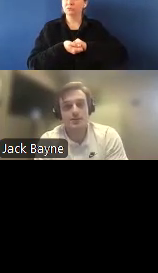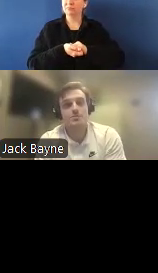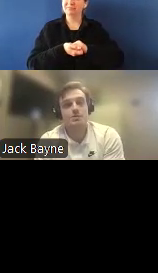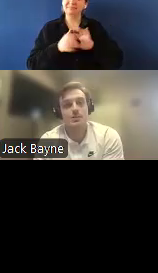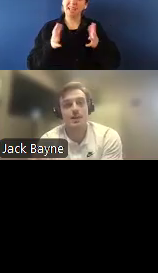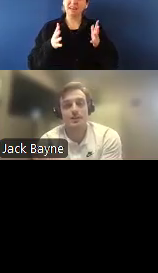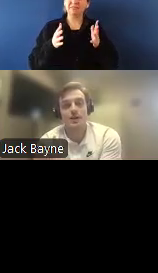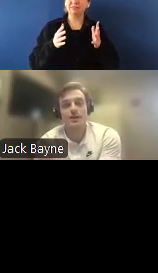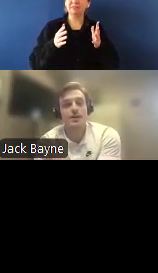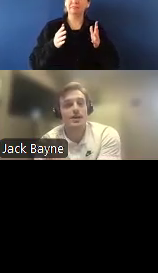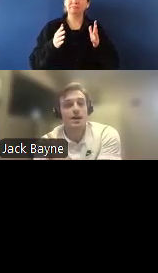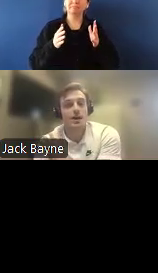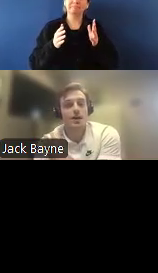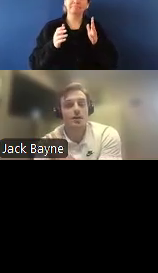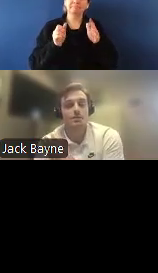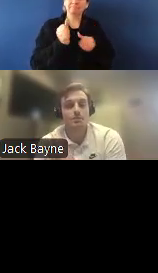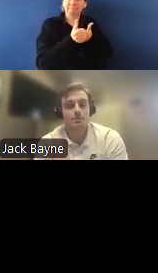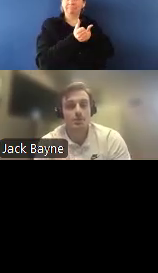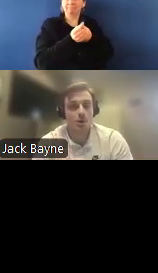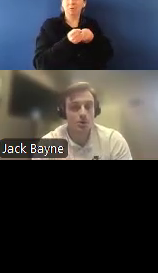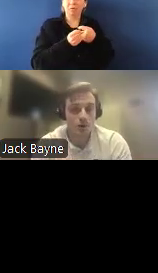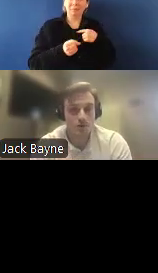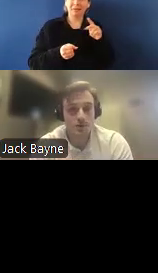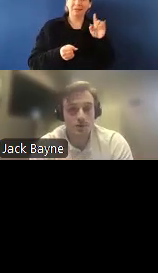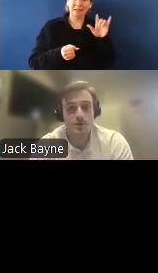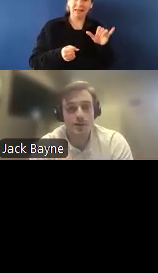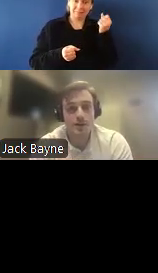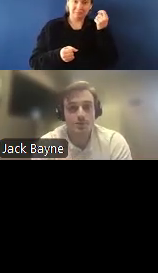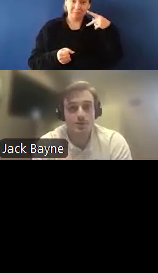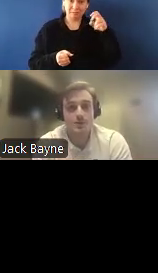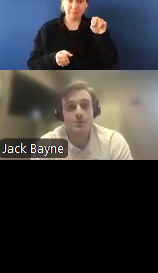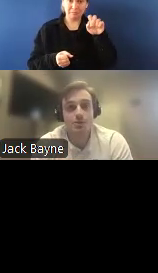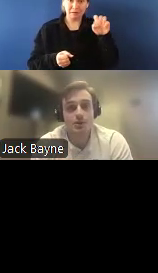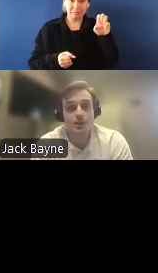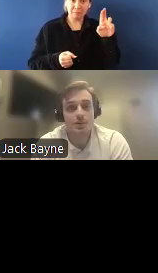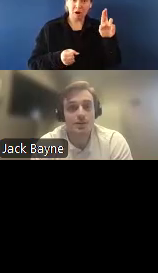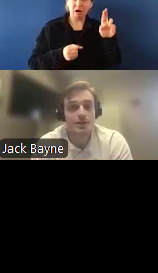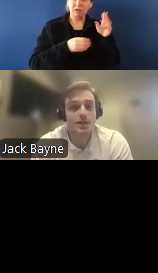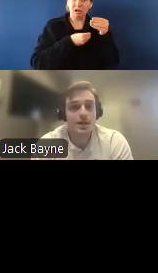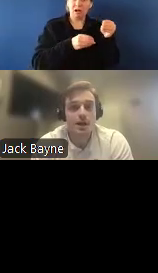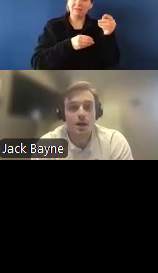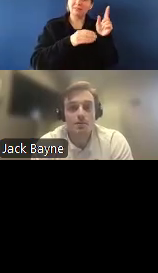scenes between Kelly and I. Penn-Mar's office is located upstairs in the building that we're in,